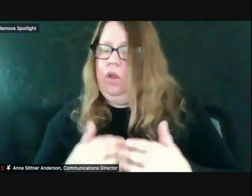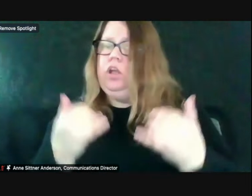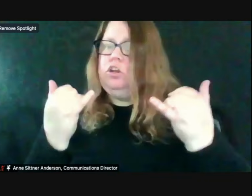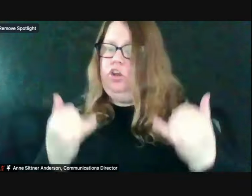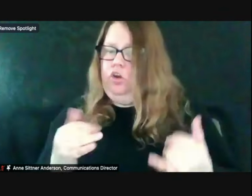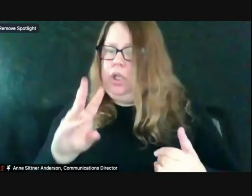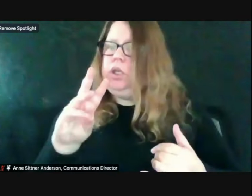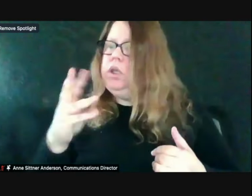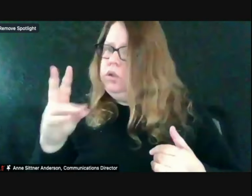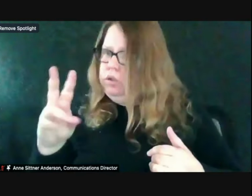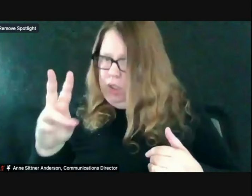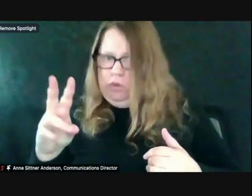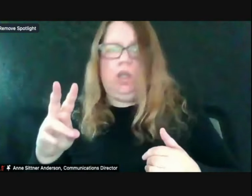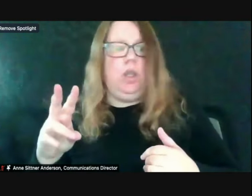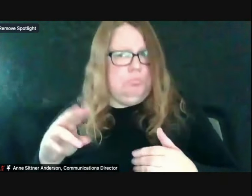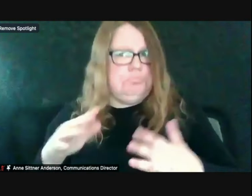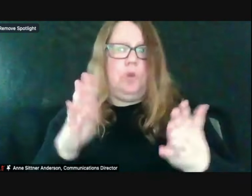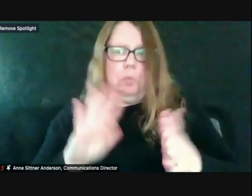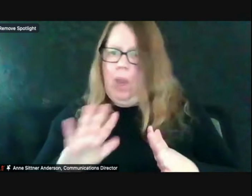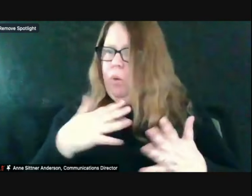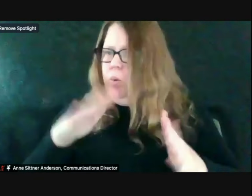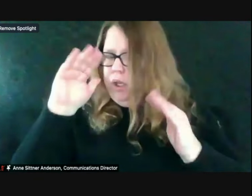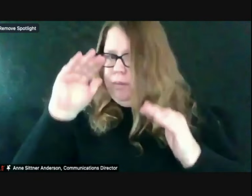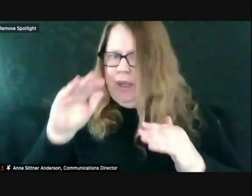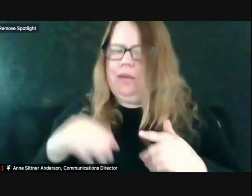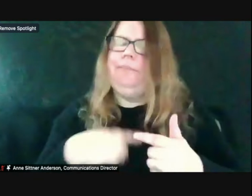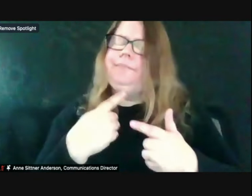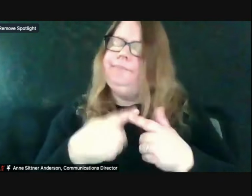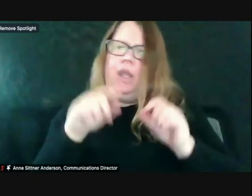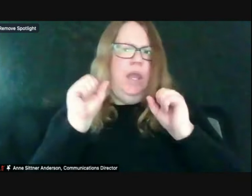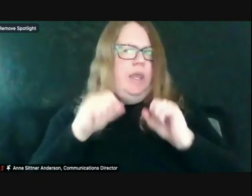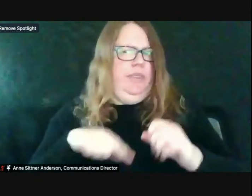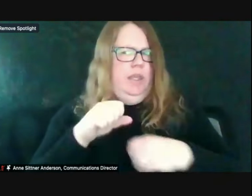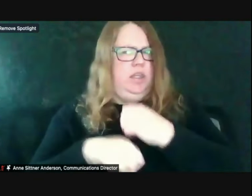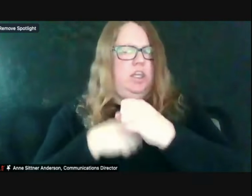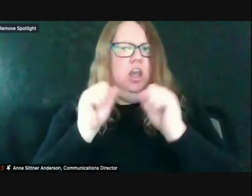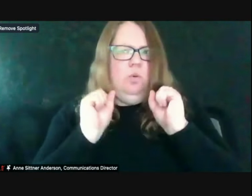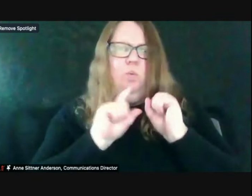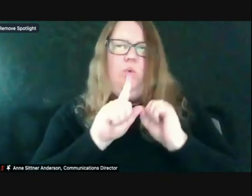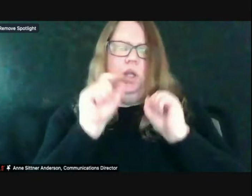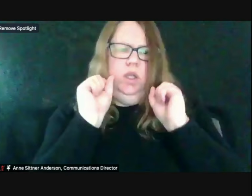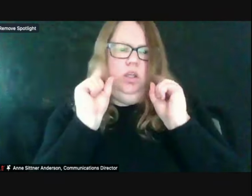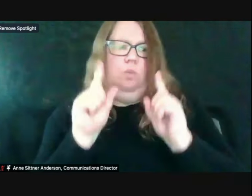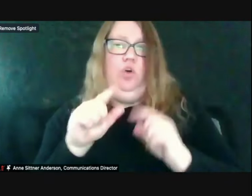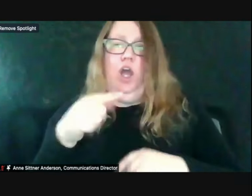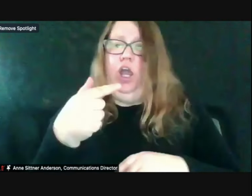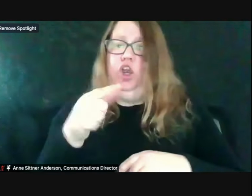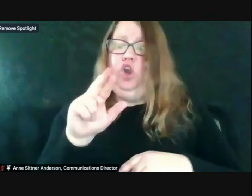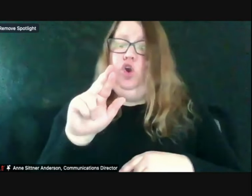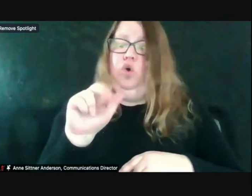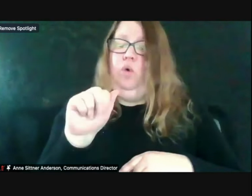We projected 650 followers and we are currently at 617. This year has been really surprising.